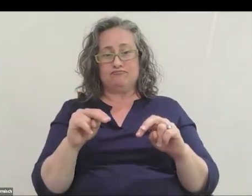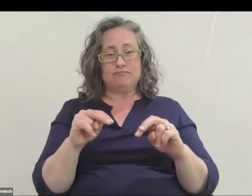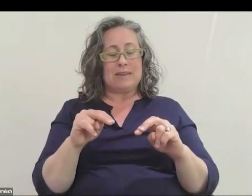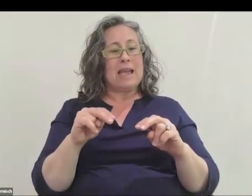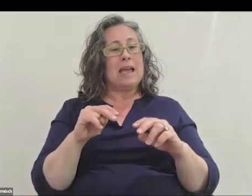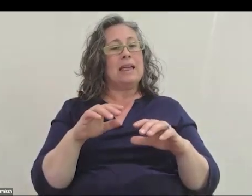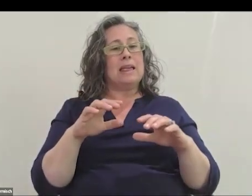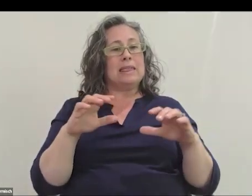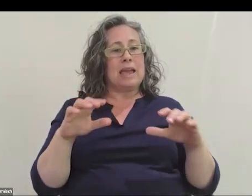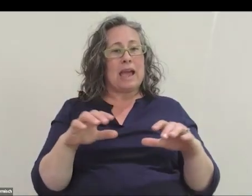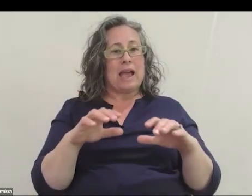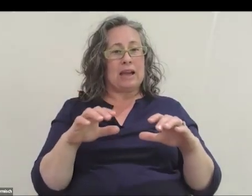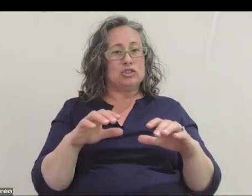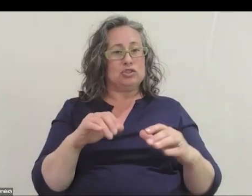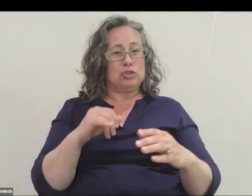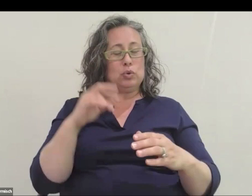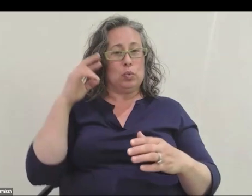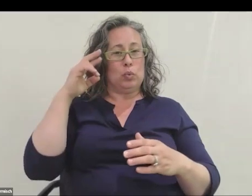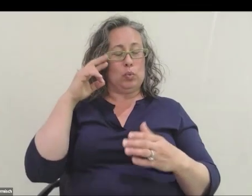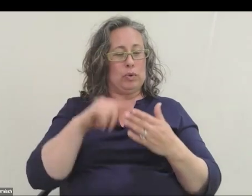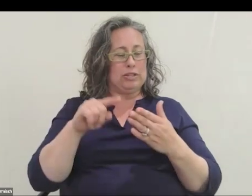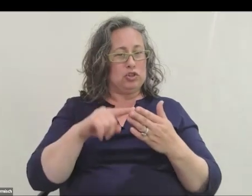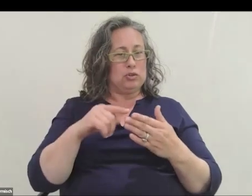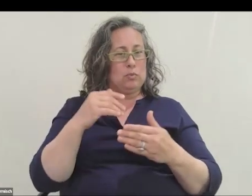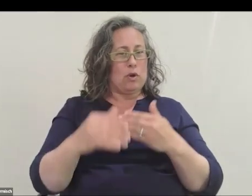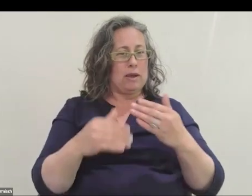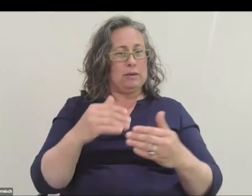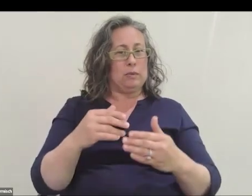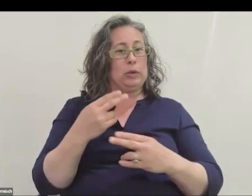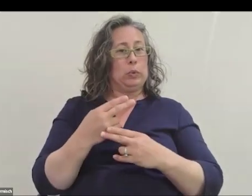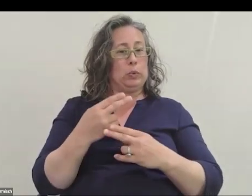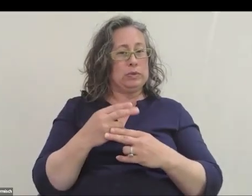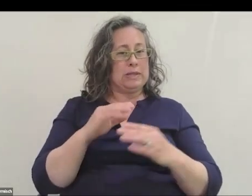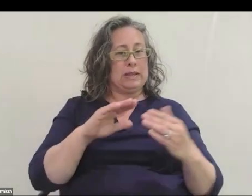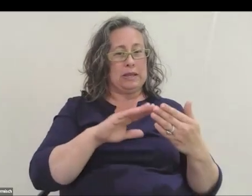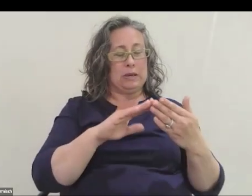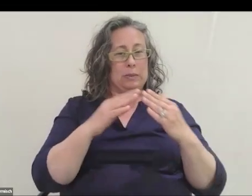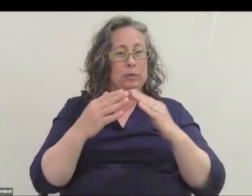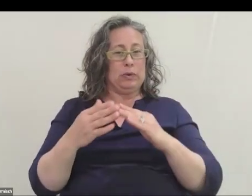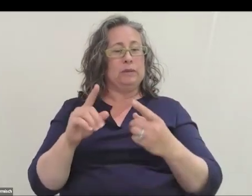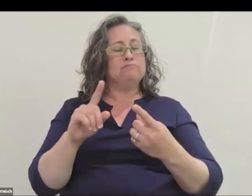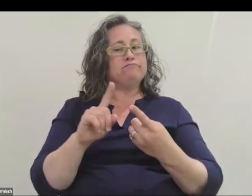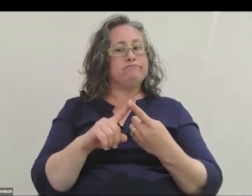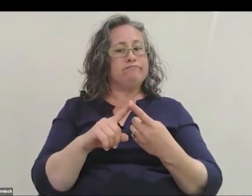participatory action research processes where we use our IAAA community